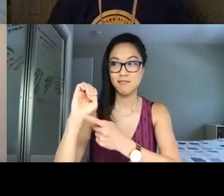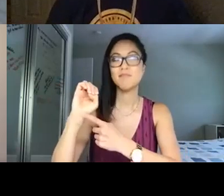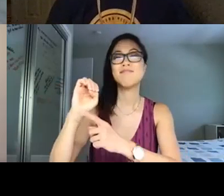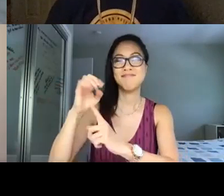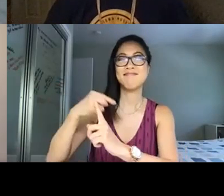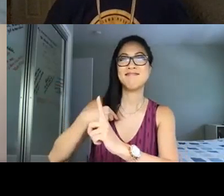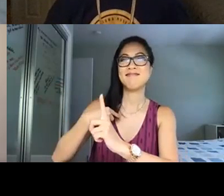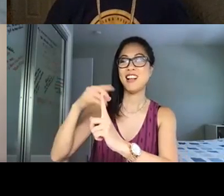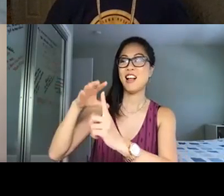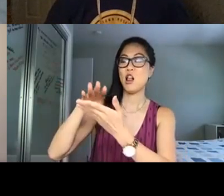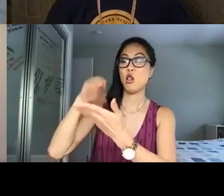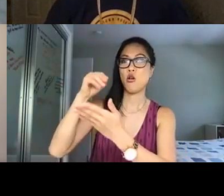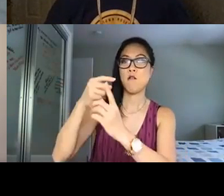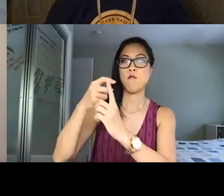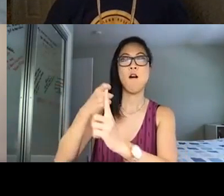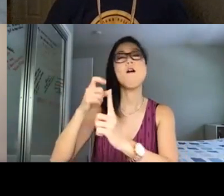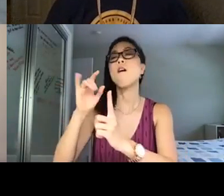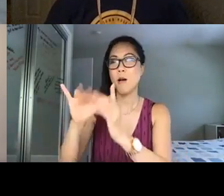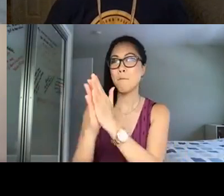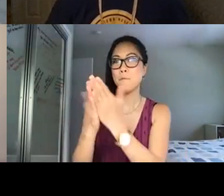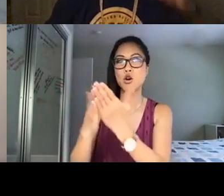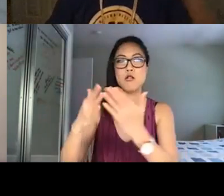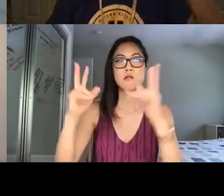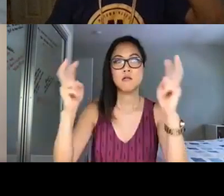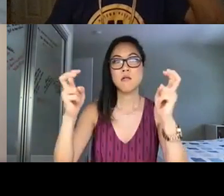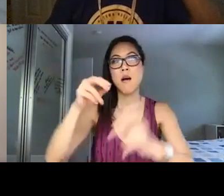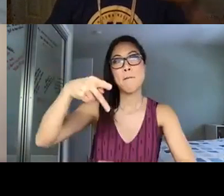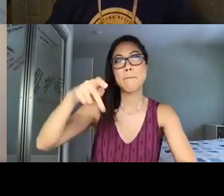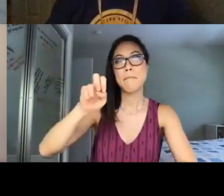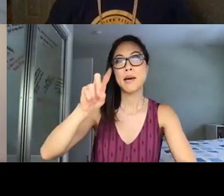which I recommend to anyone who is listening, and he has